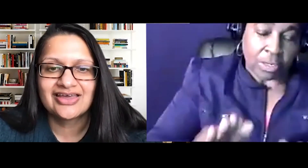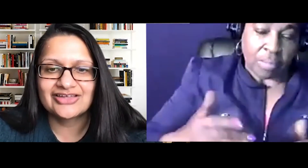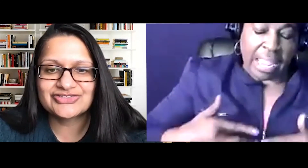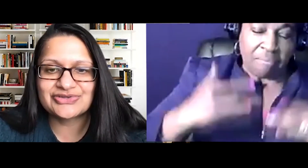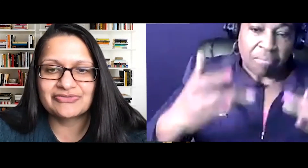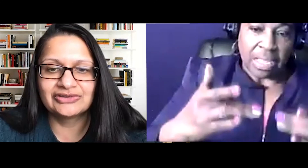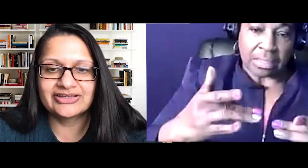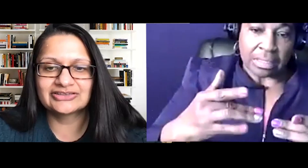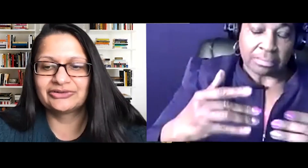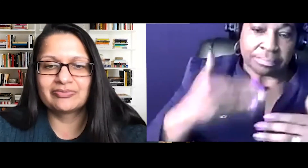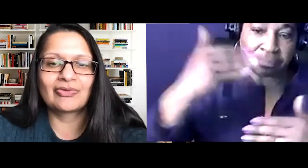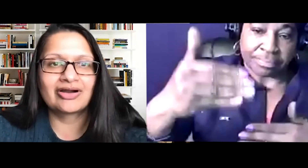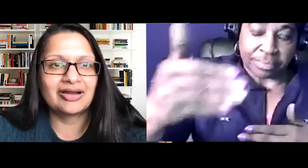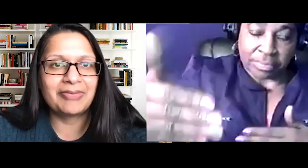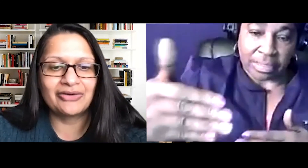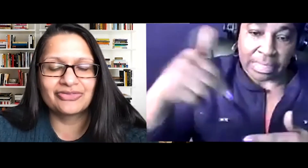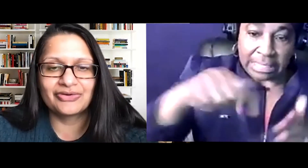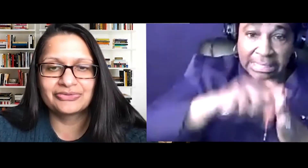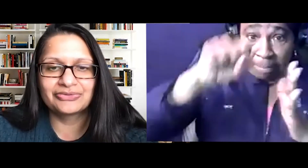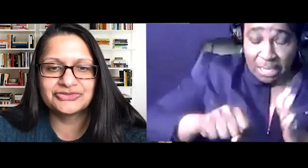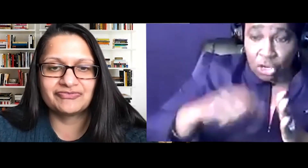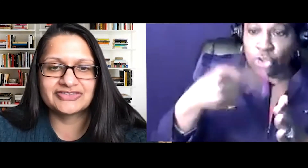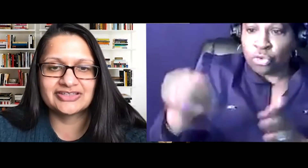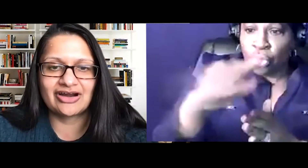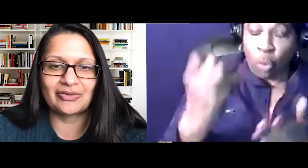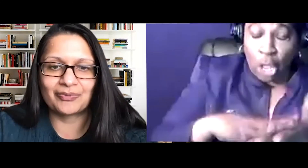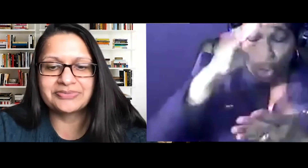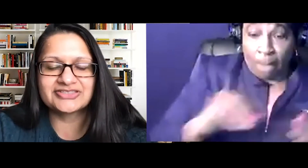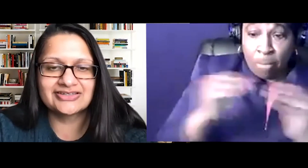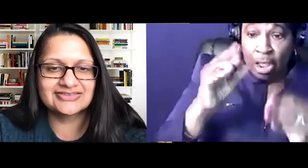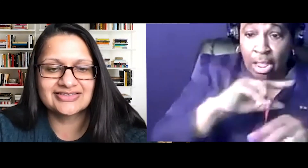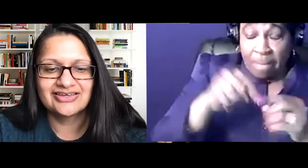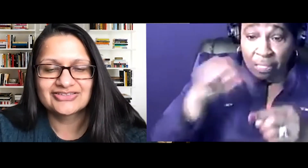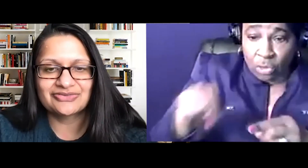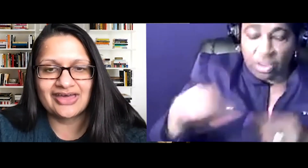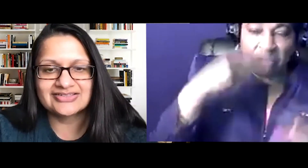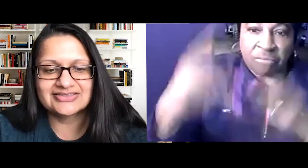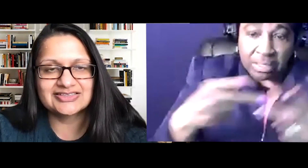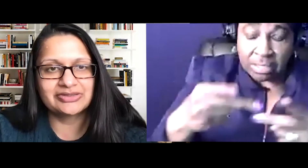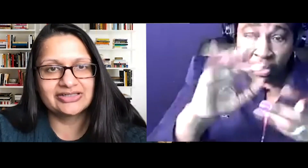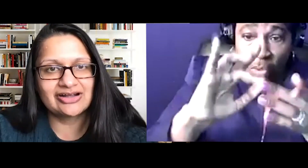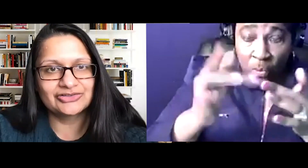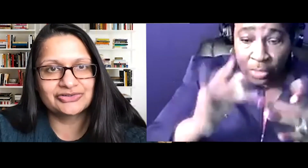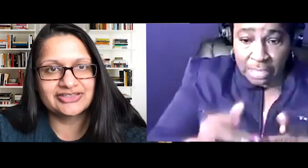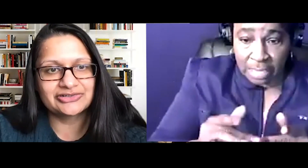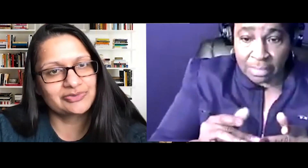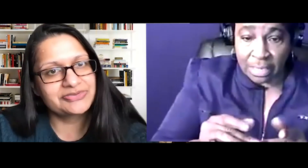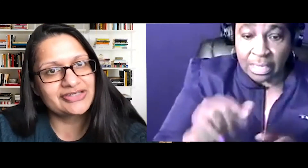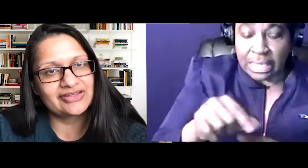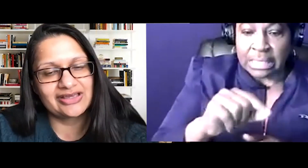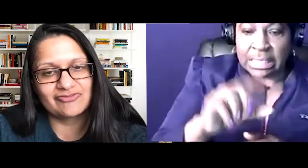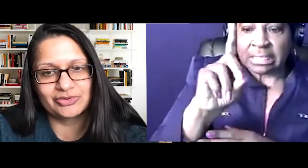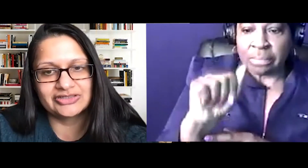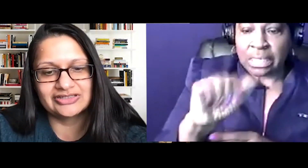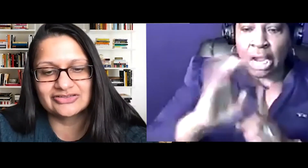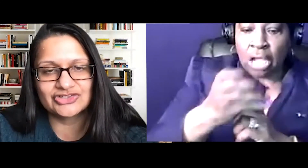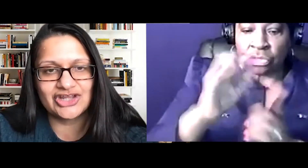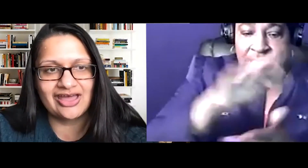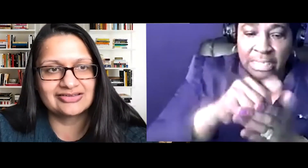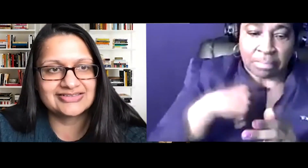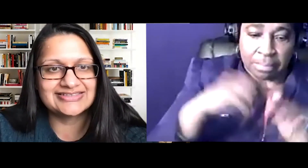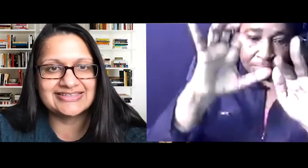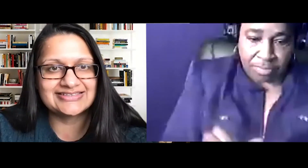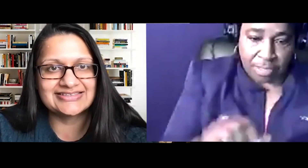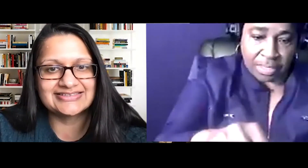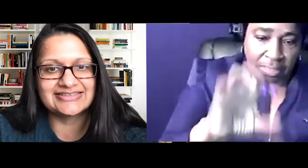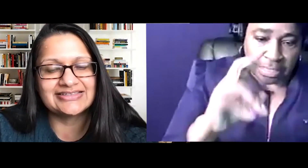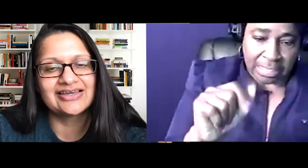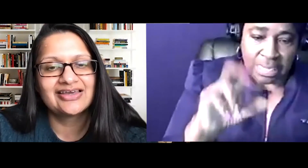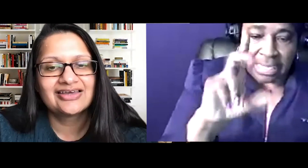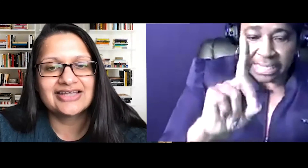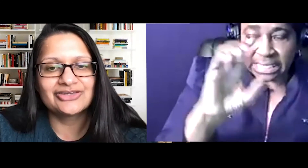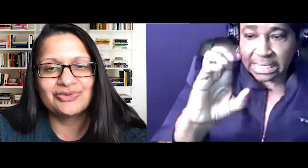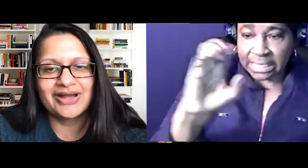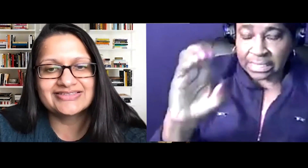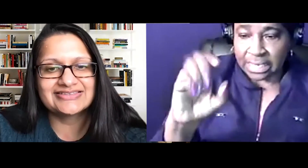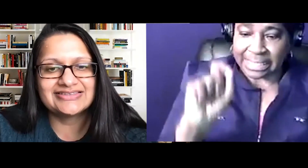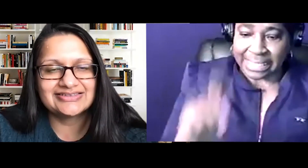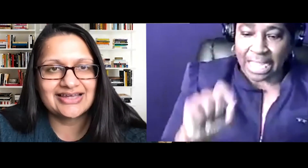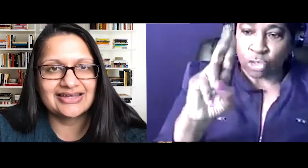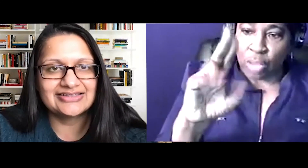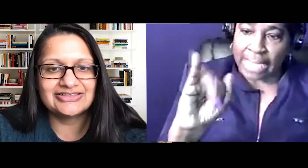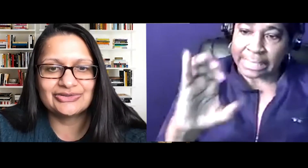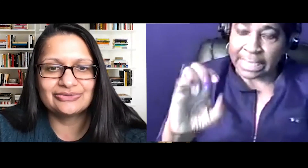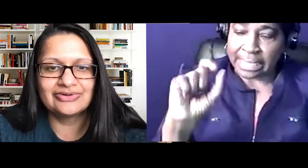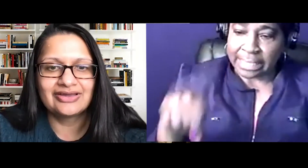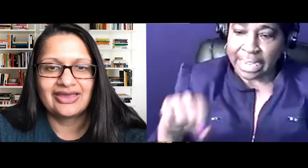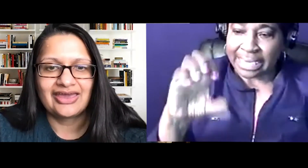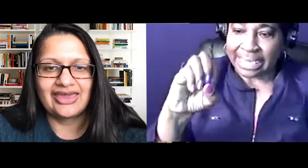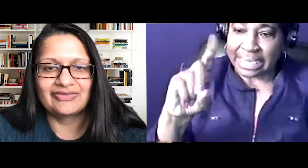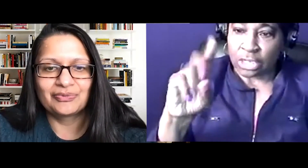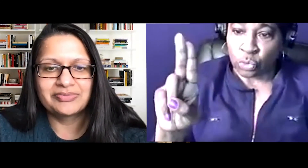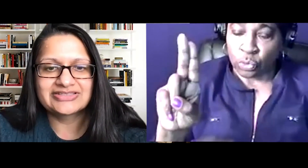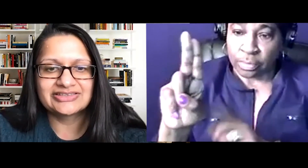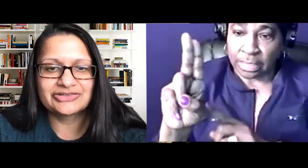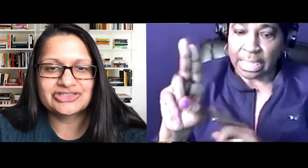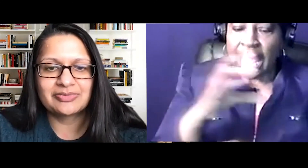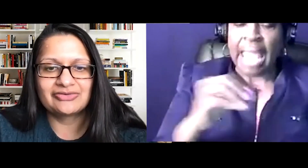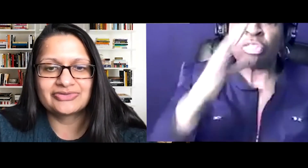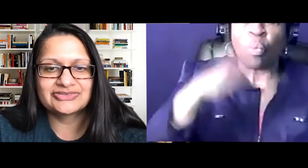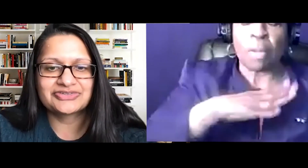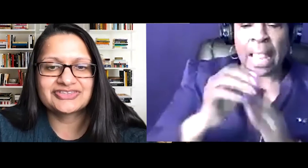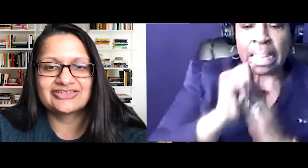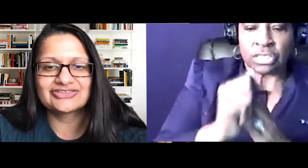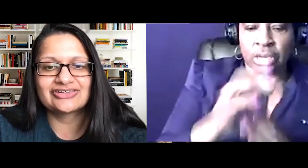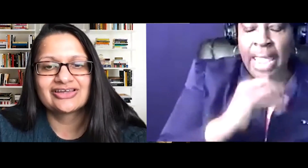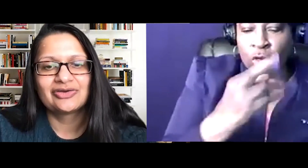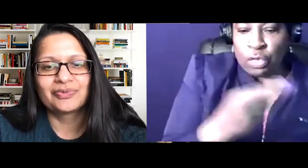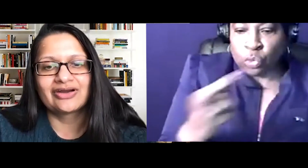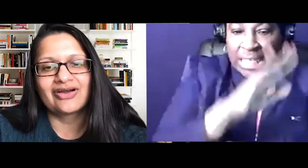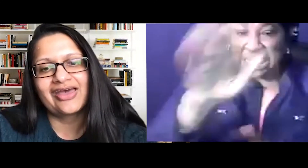And so, if you'd like to learn more about those, you can visit our websites. So that is the Disability Cultural Center's website that I have put into the chat. It's dcc.uic.edu. And the Women's Leadership and Resource Center, we are at